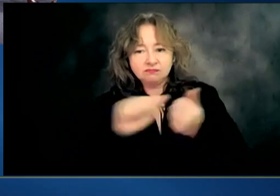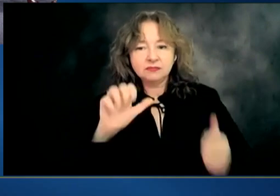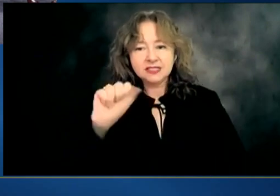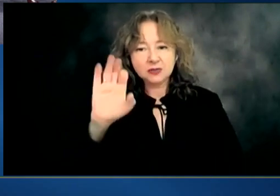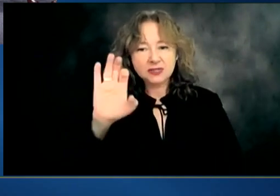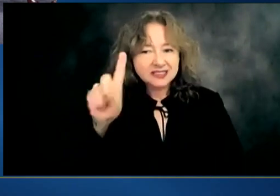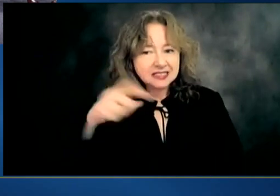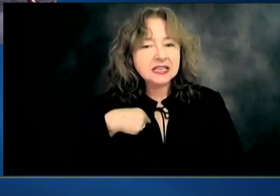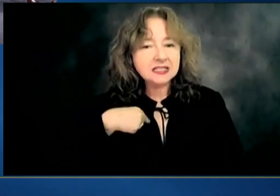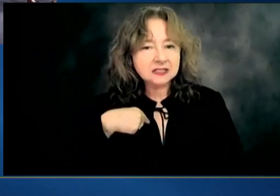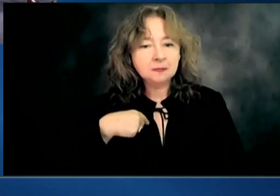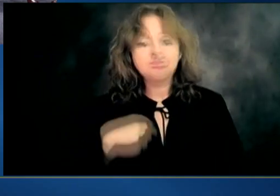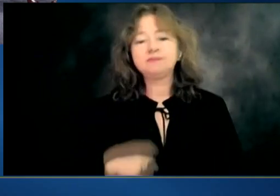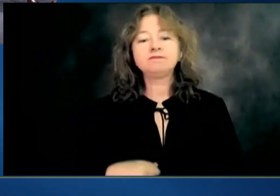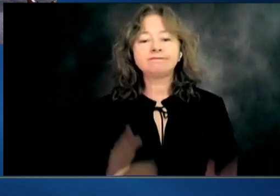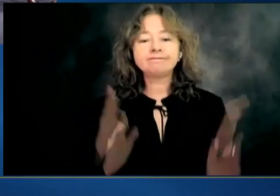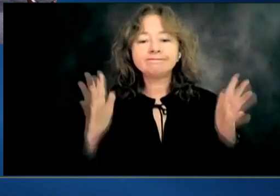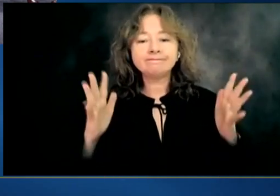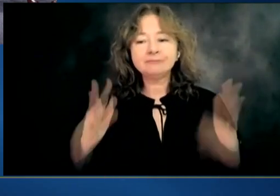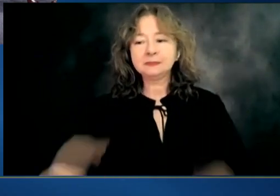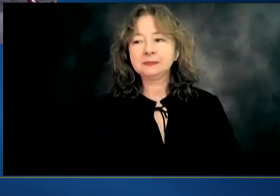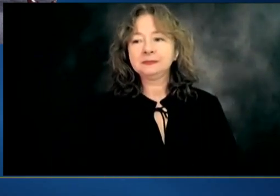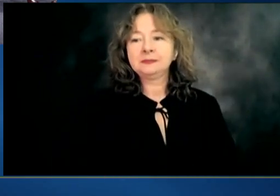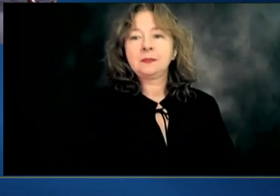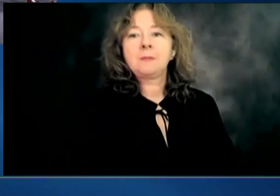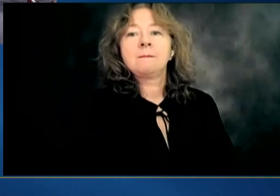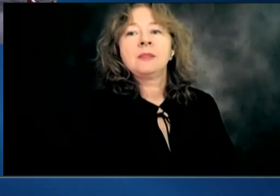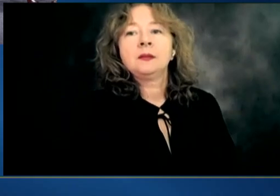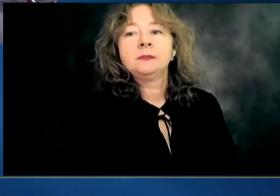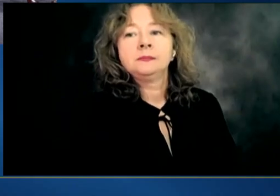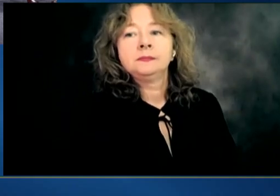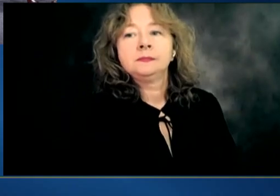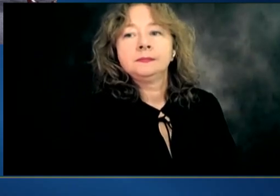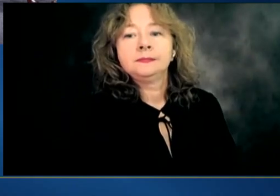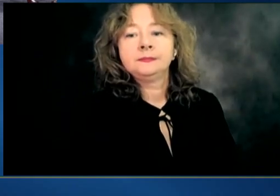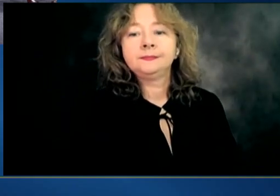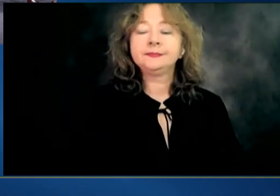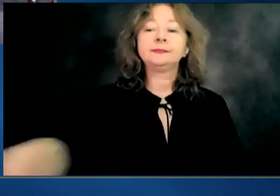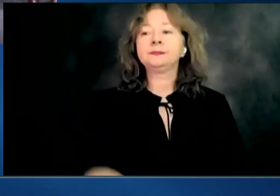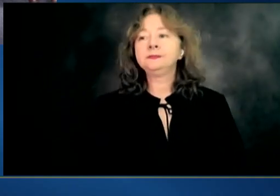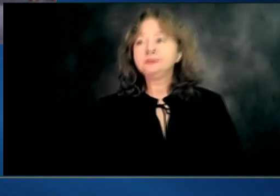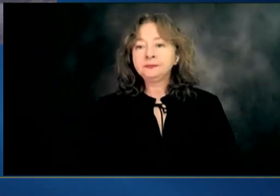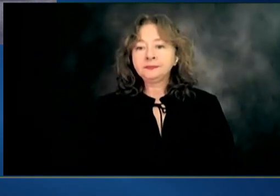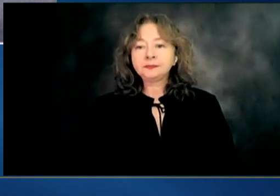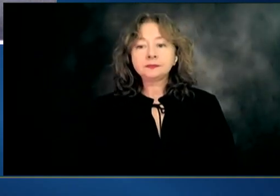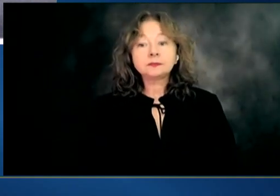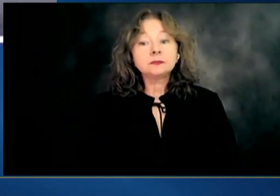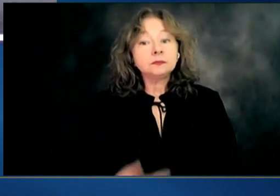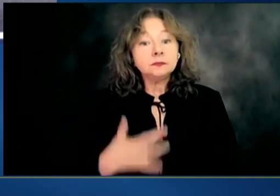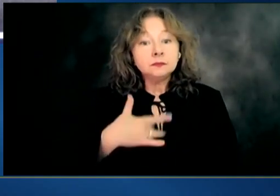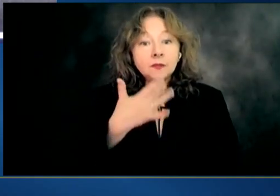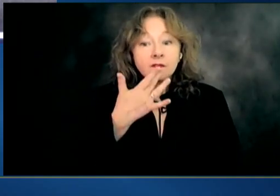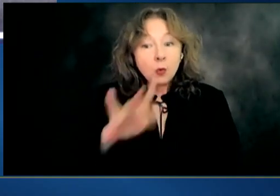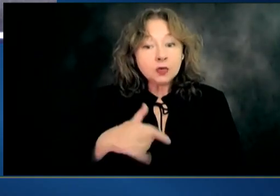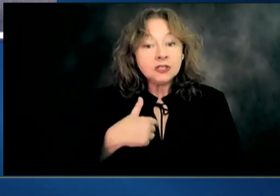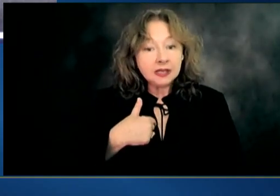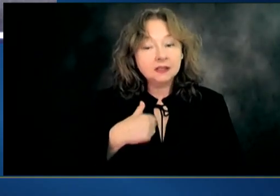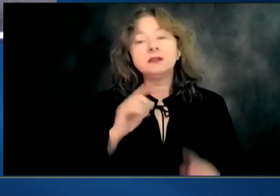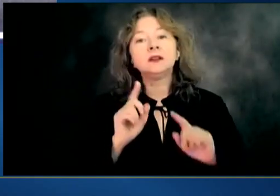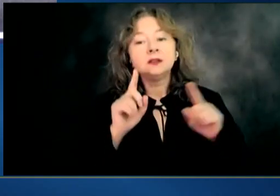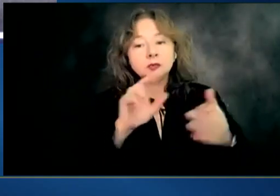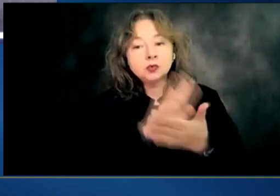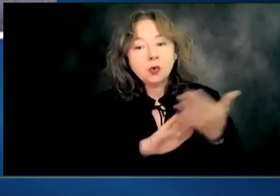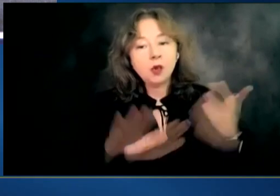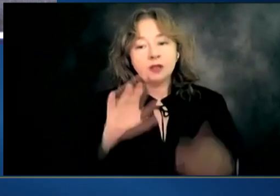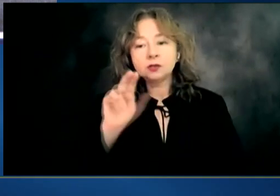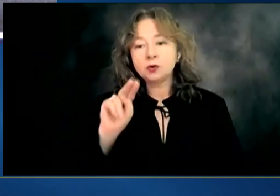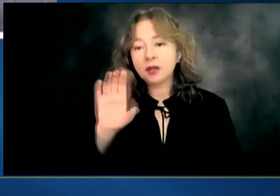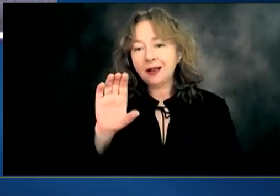Thank you. And I was fortunate enough to go to college at North Carolina State University,